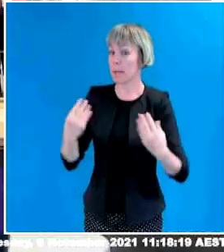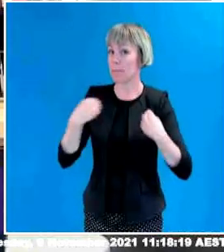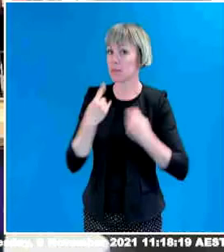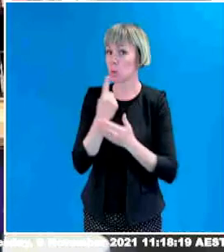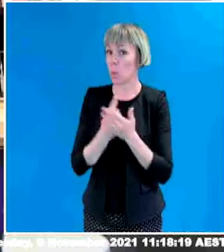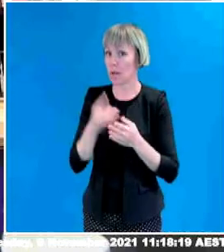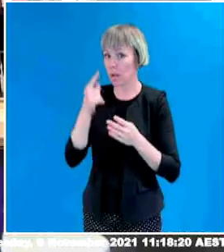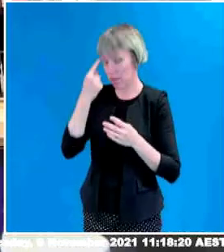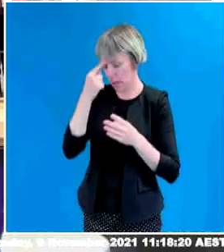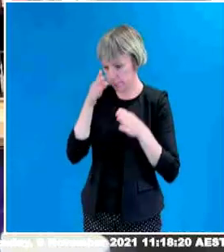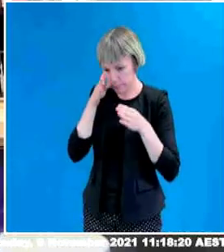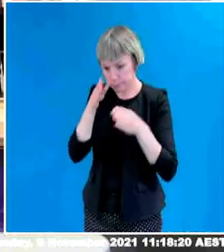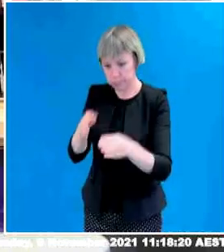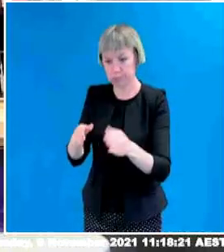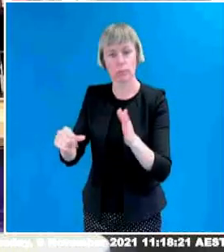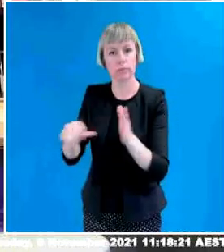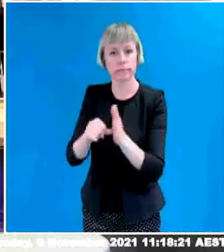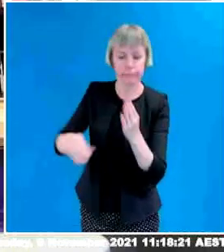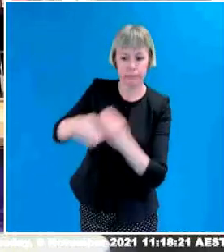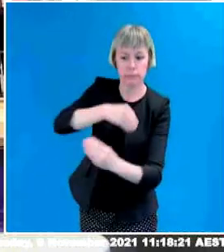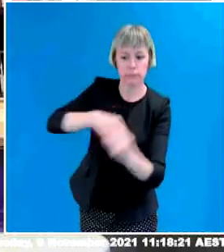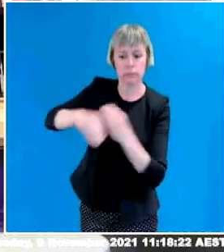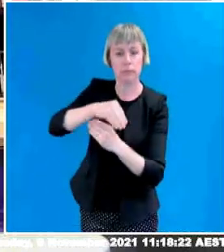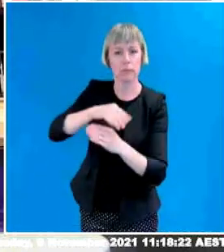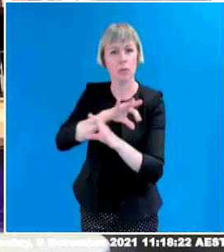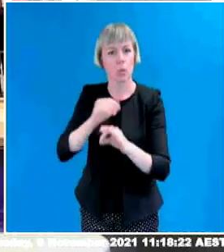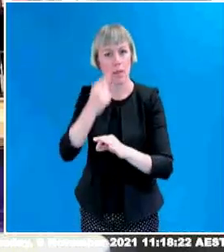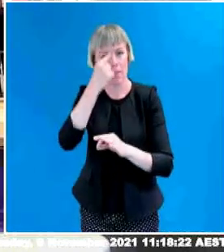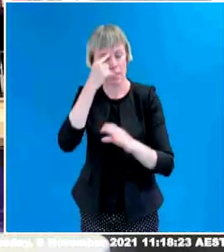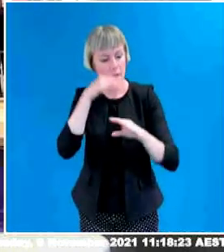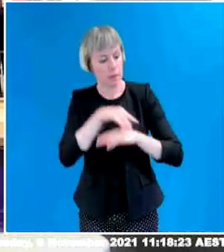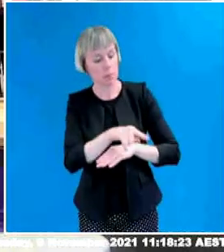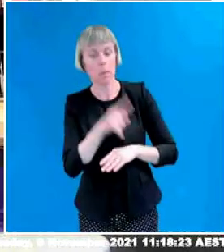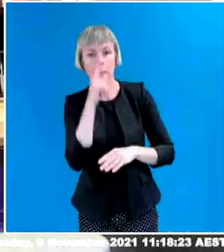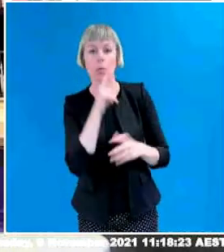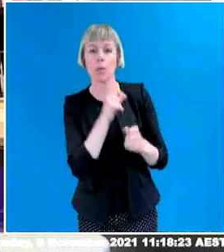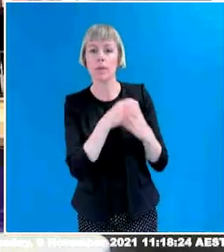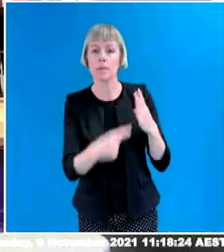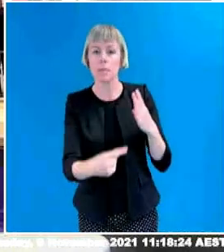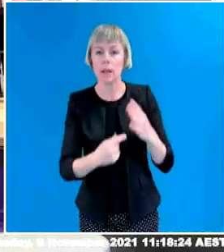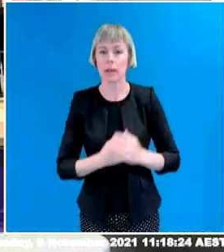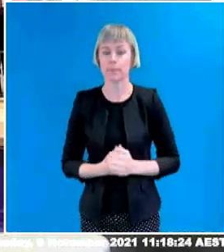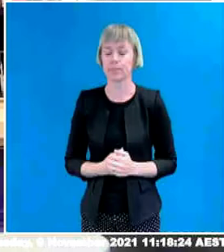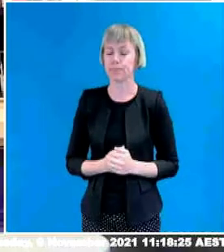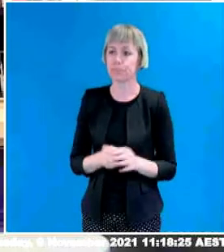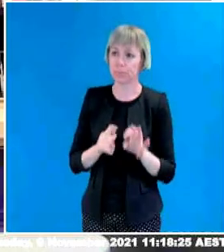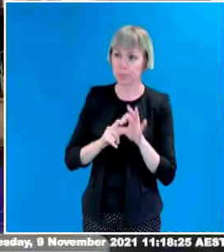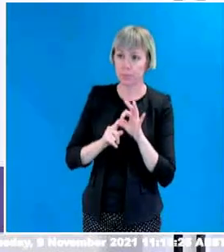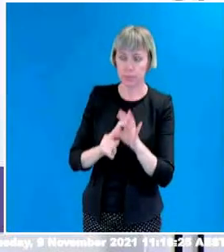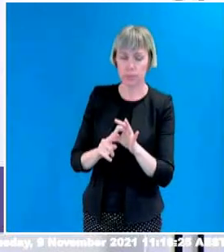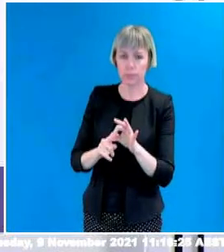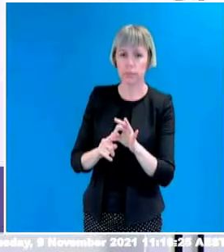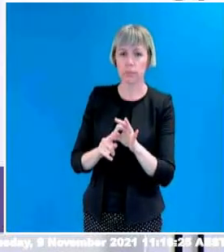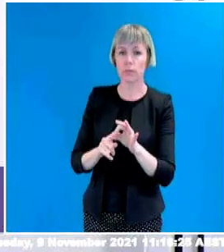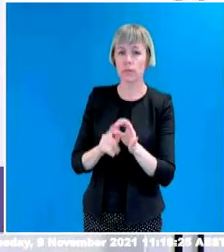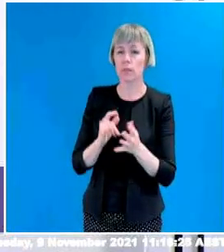In terms of looking at those businesses that have worked to use the